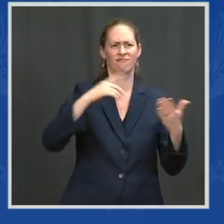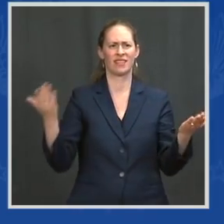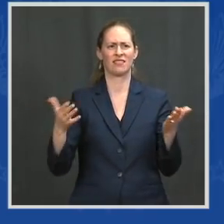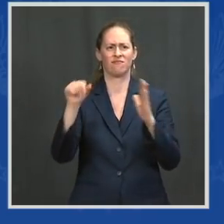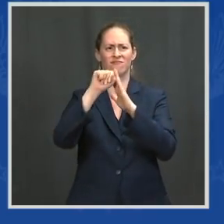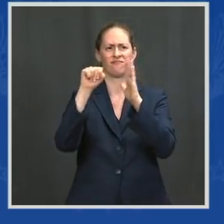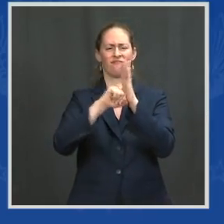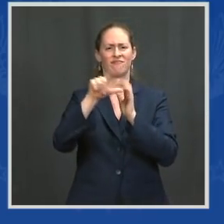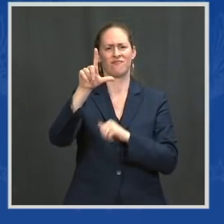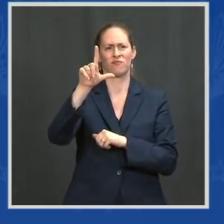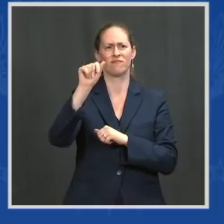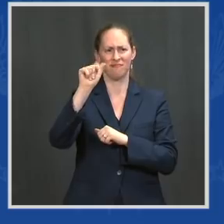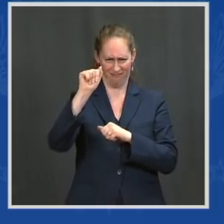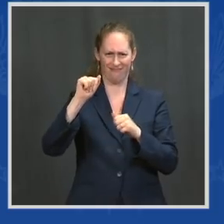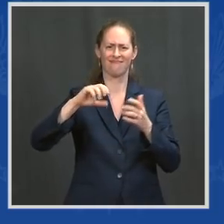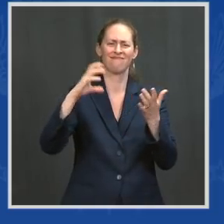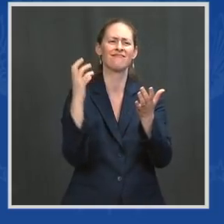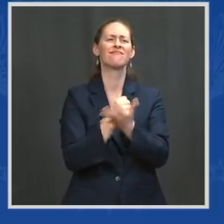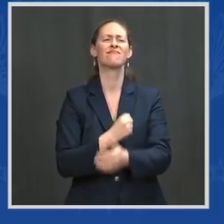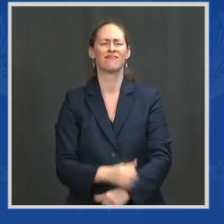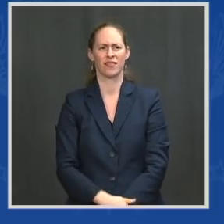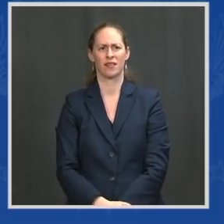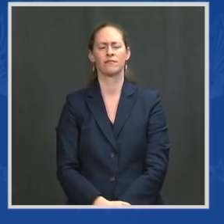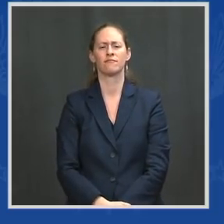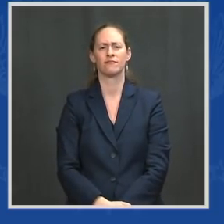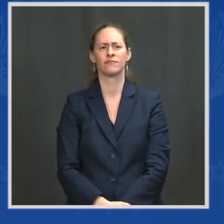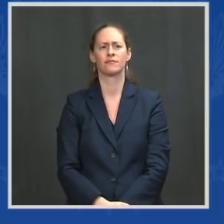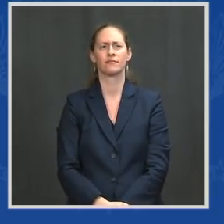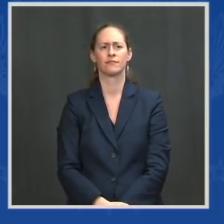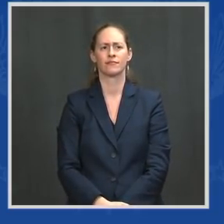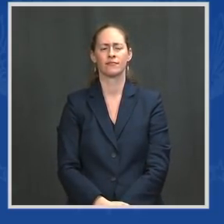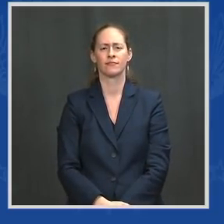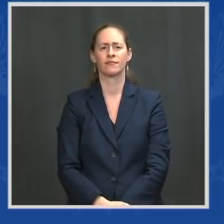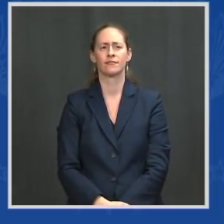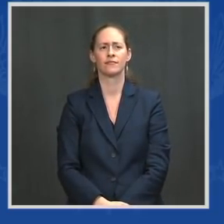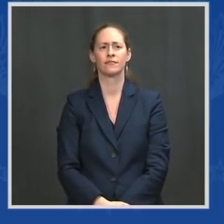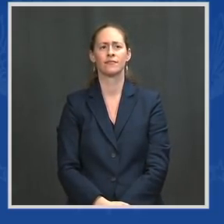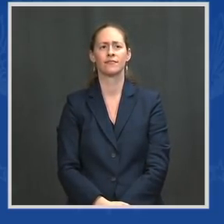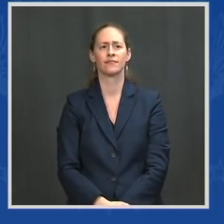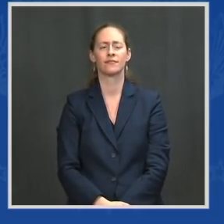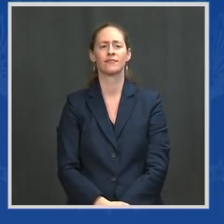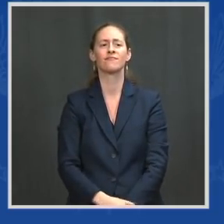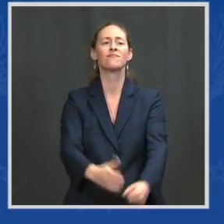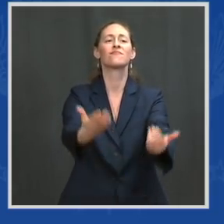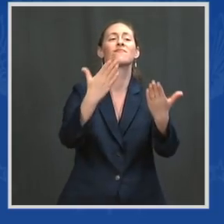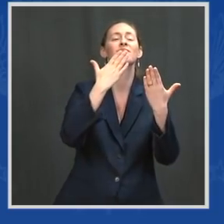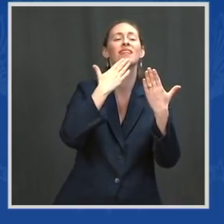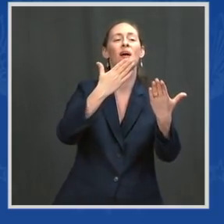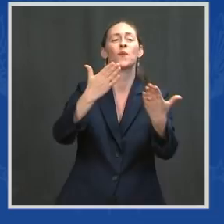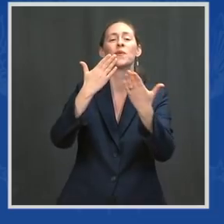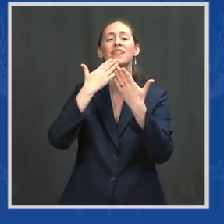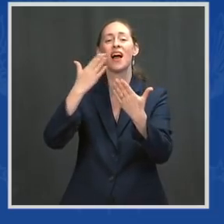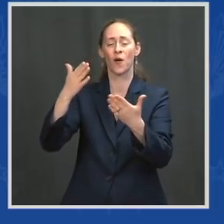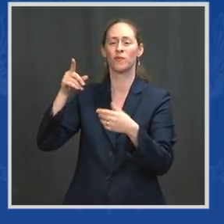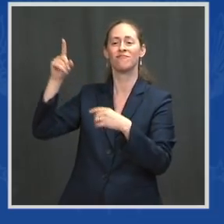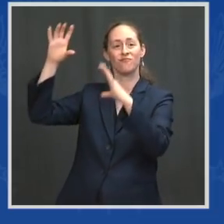where you can get your vaccine today. So thank you again Mr. President for your visit, I look forward to continuing to work